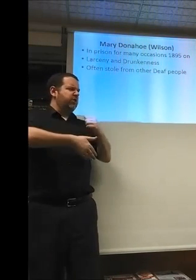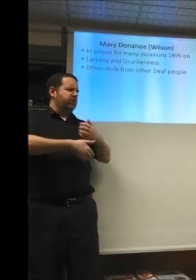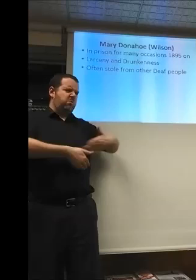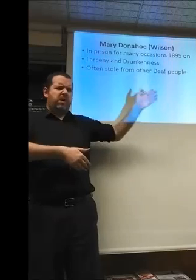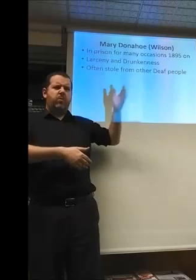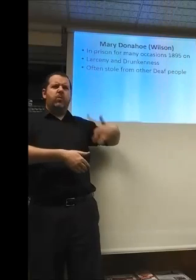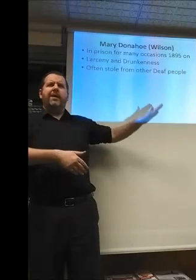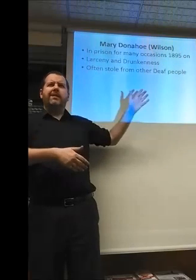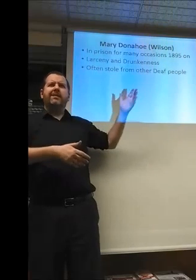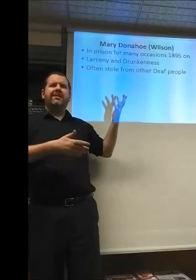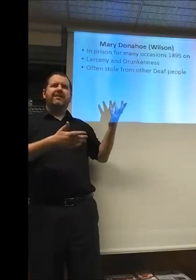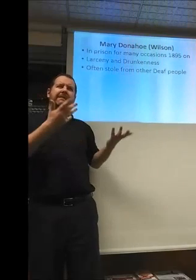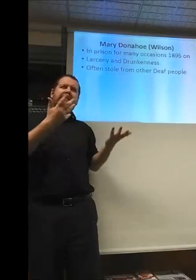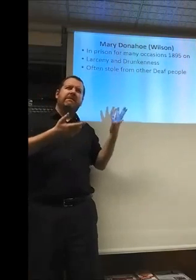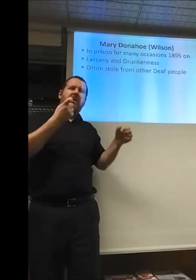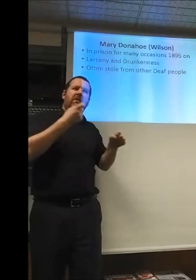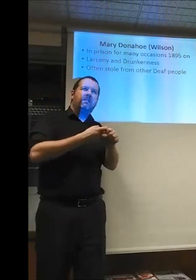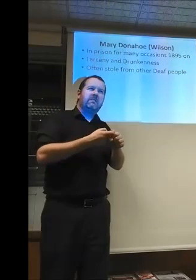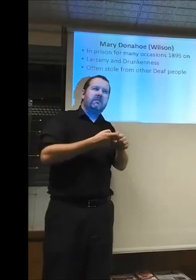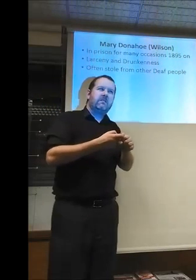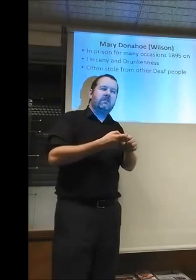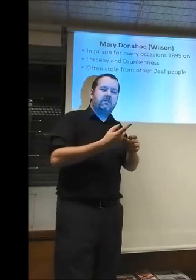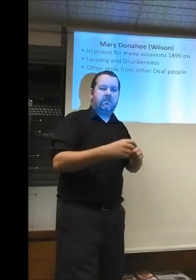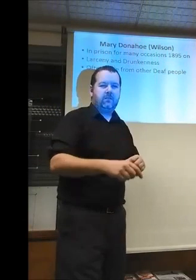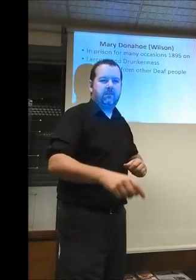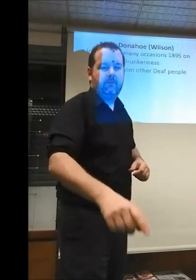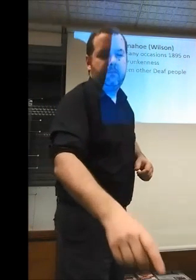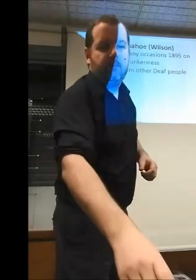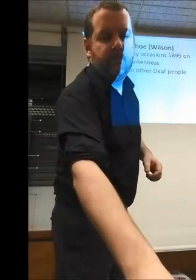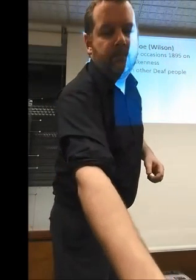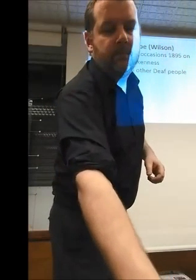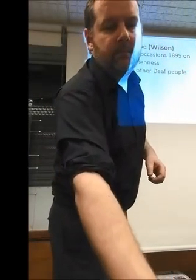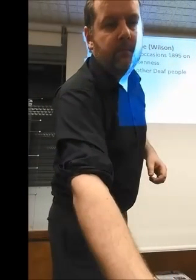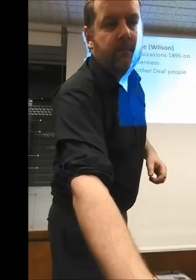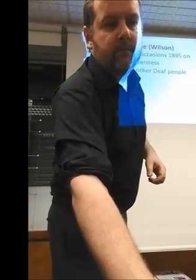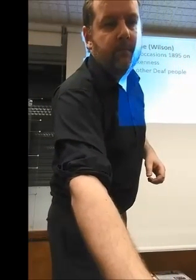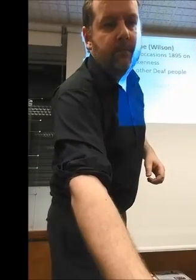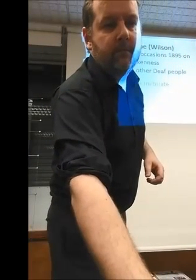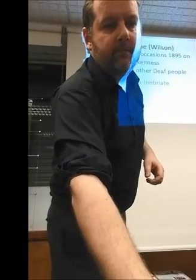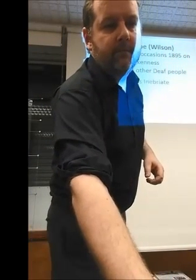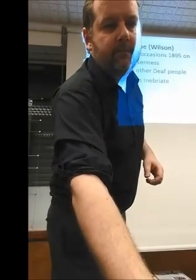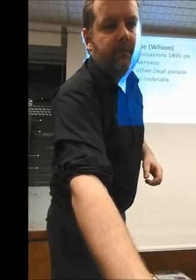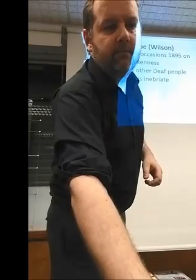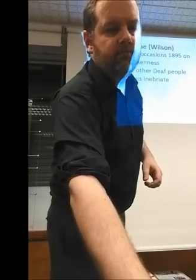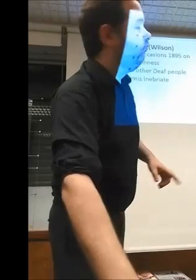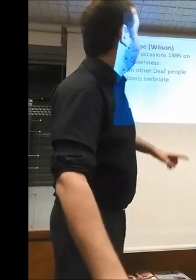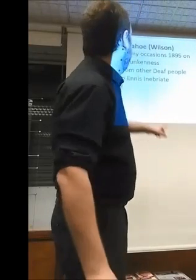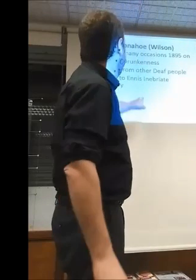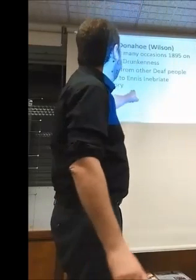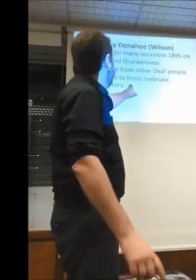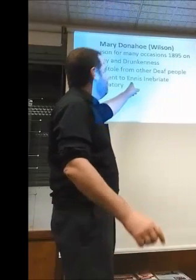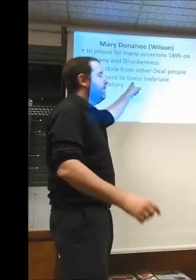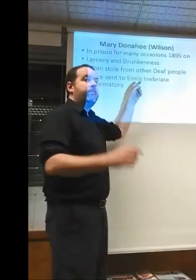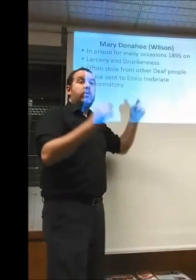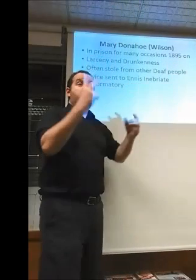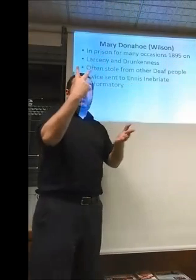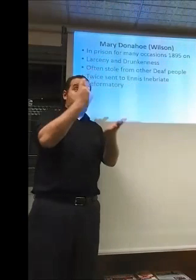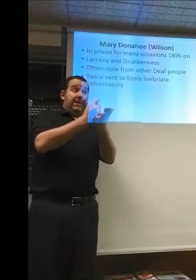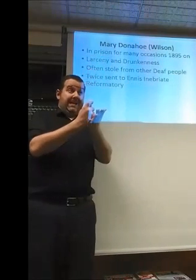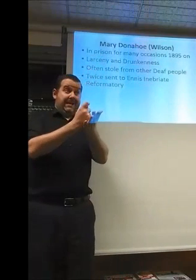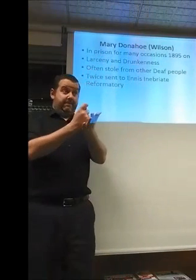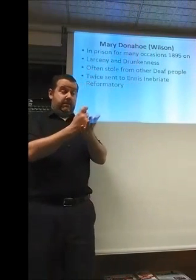remember what happened back then maybe someone else might know?)